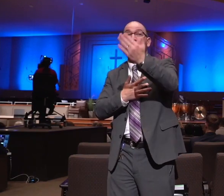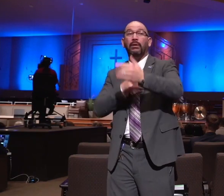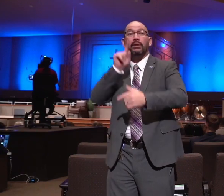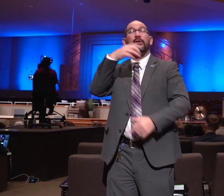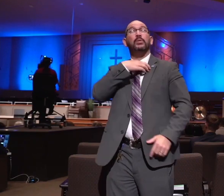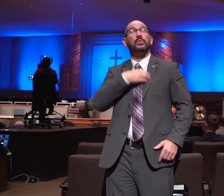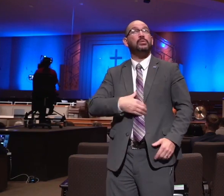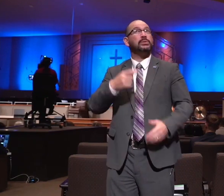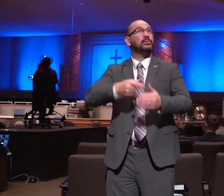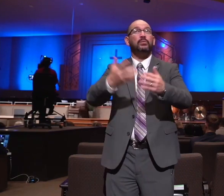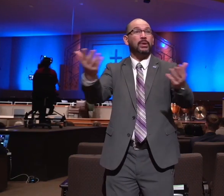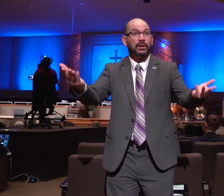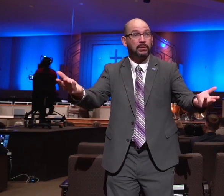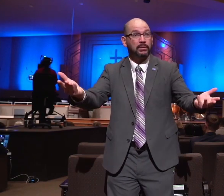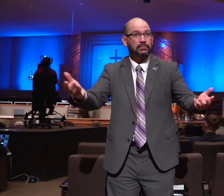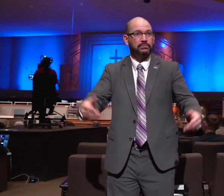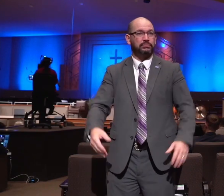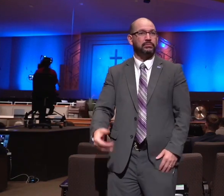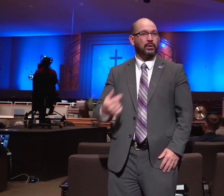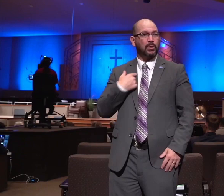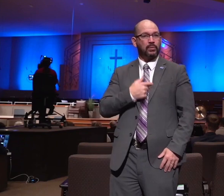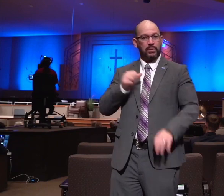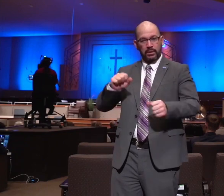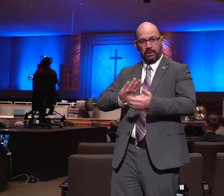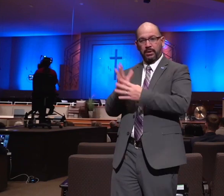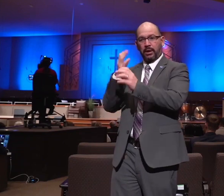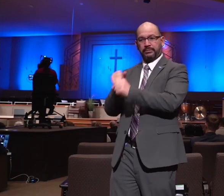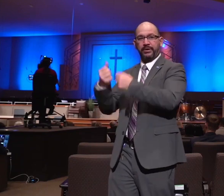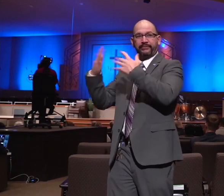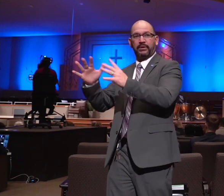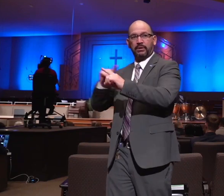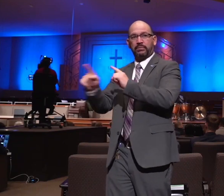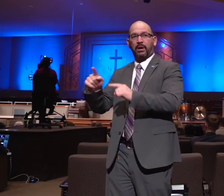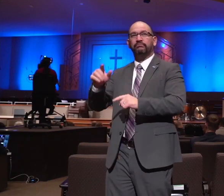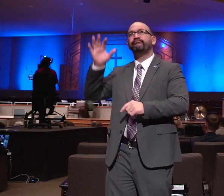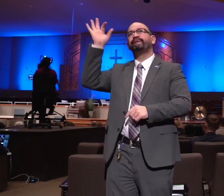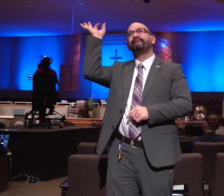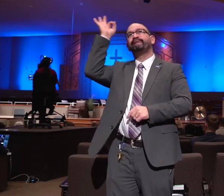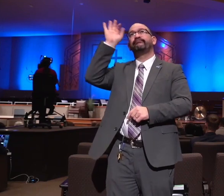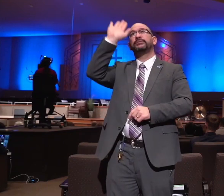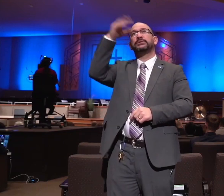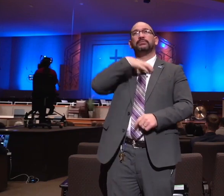now you can be saved and not know it